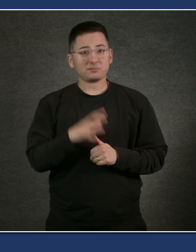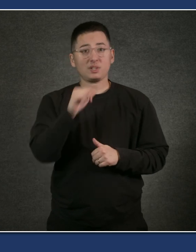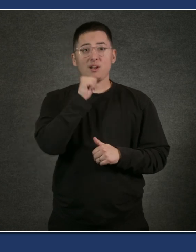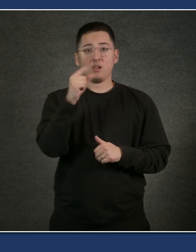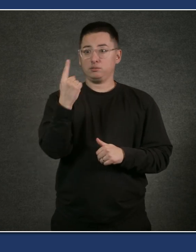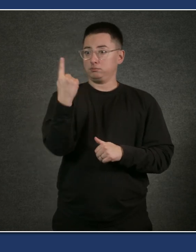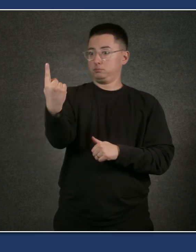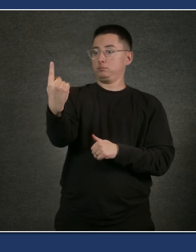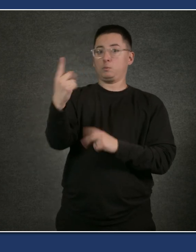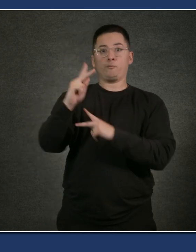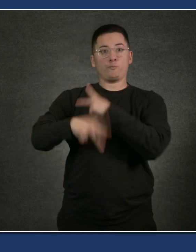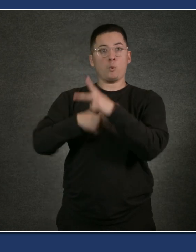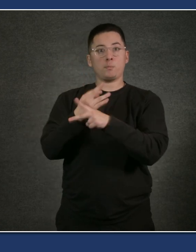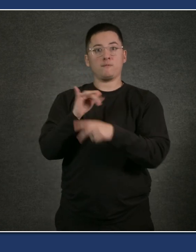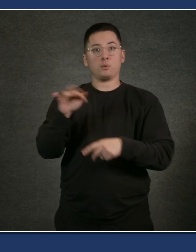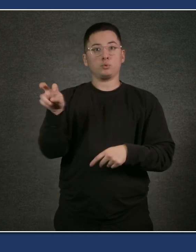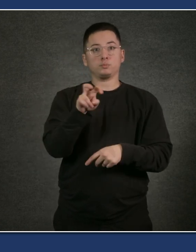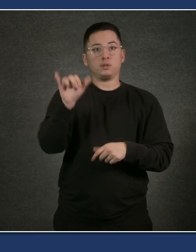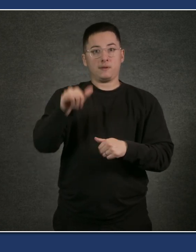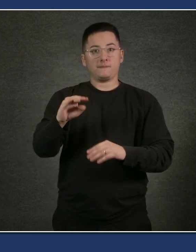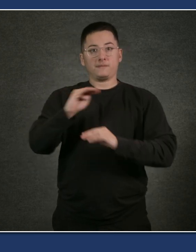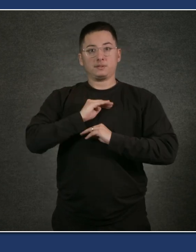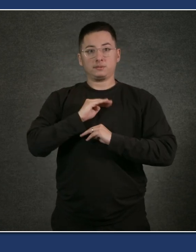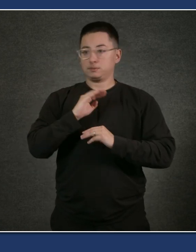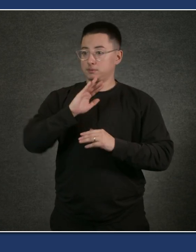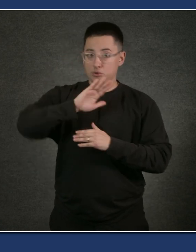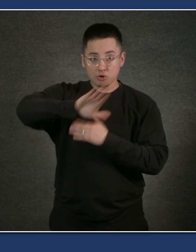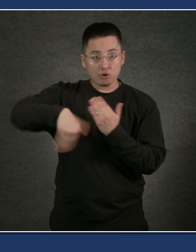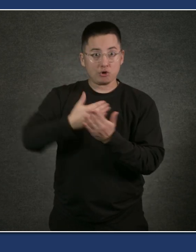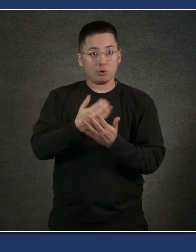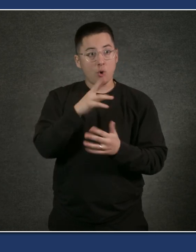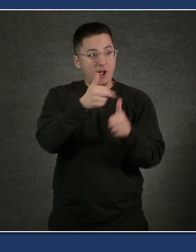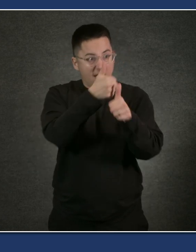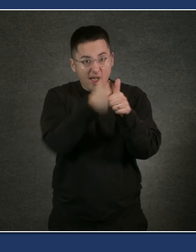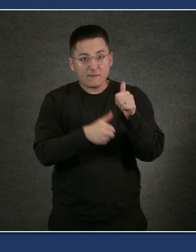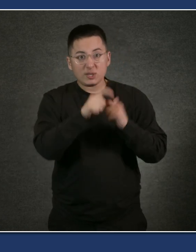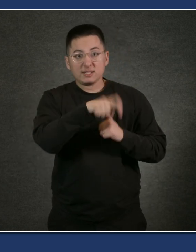There isn't a single form of transportation that can meet every need, but when